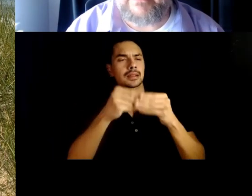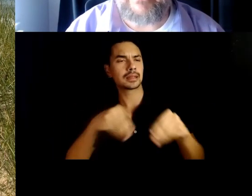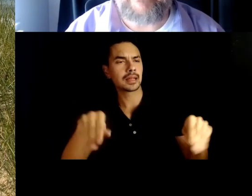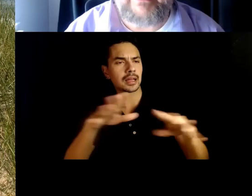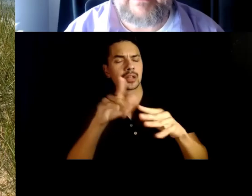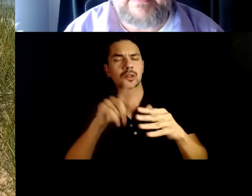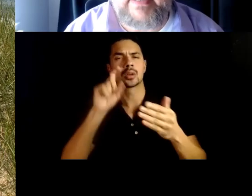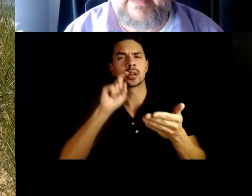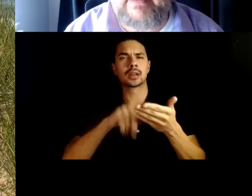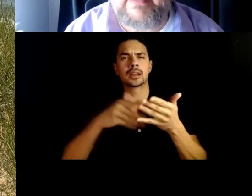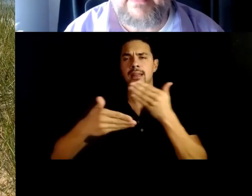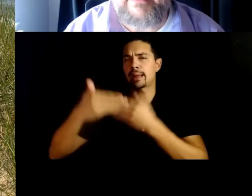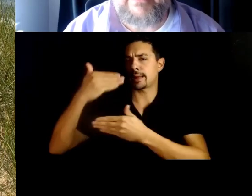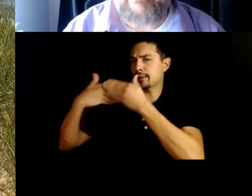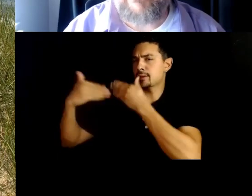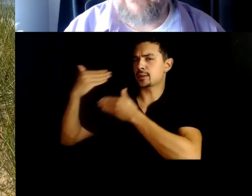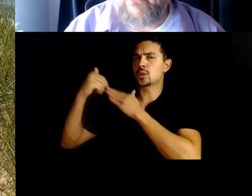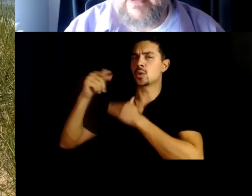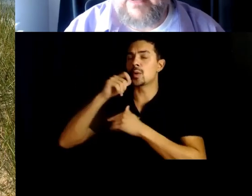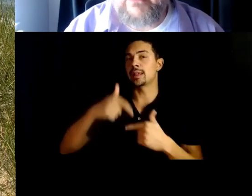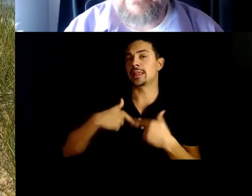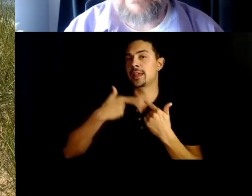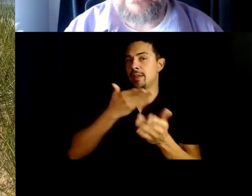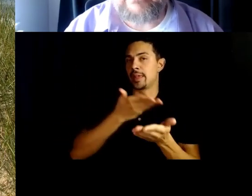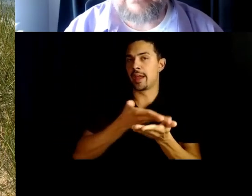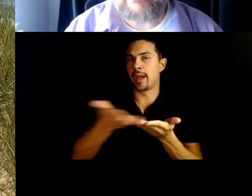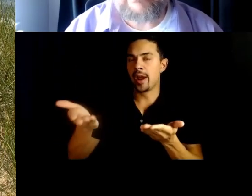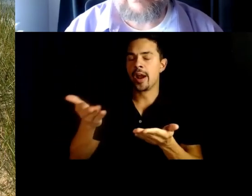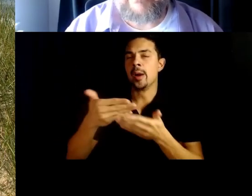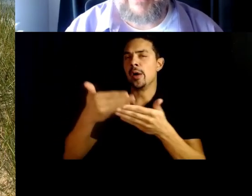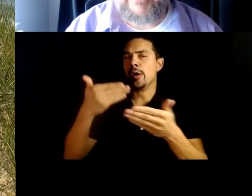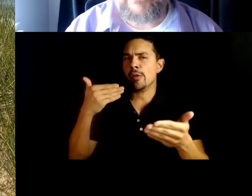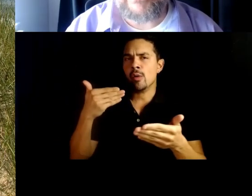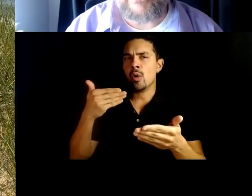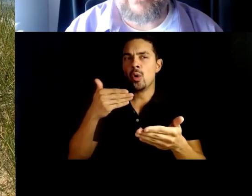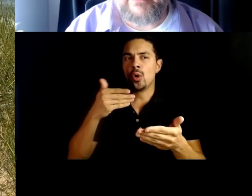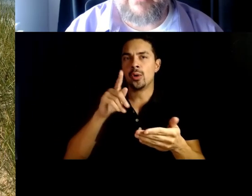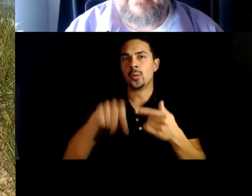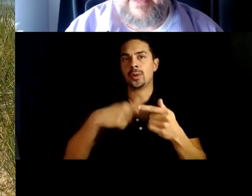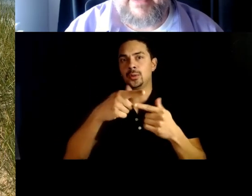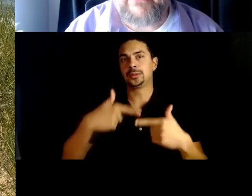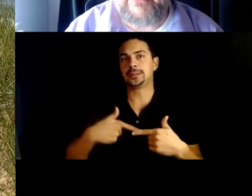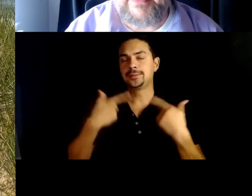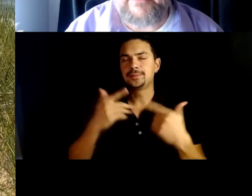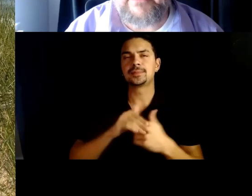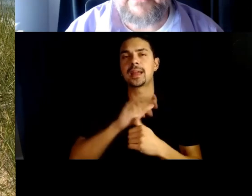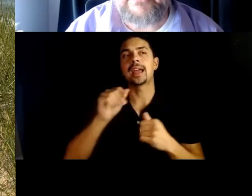that lived on this land before you and those that will come after you.